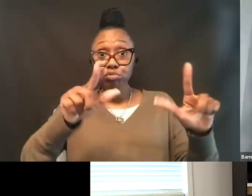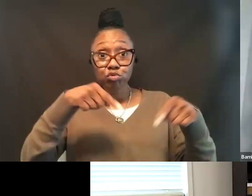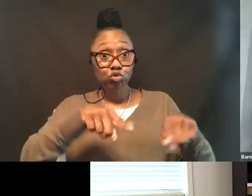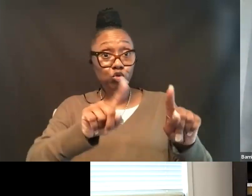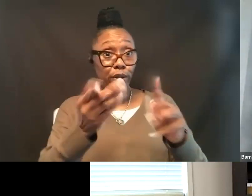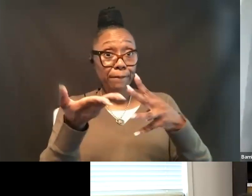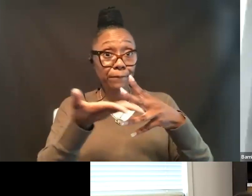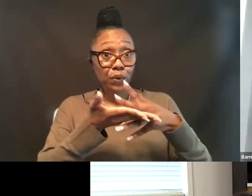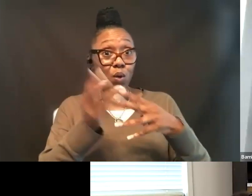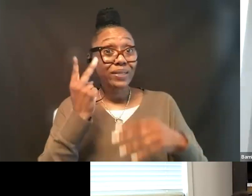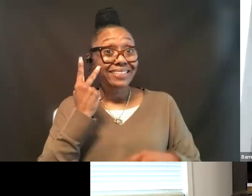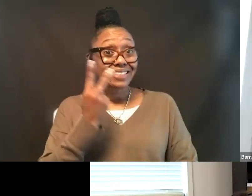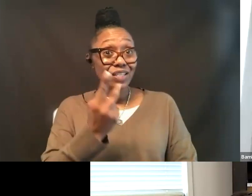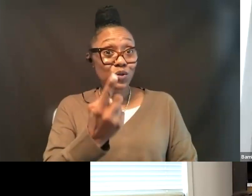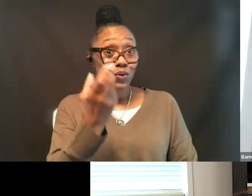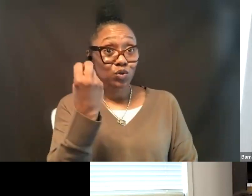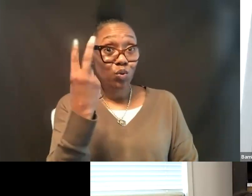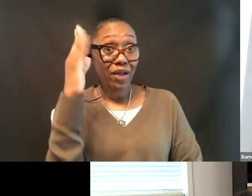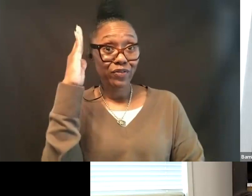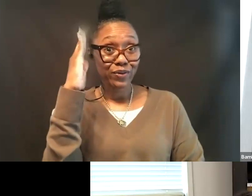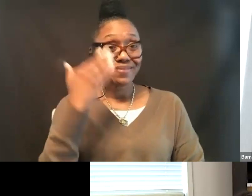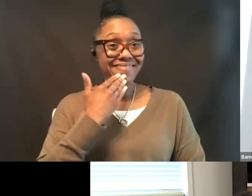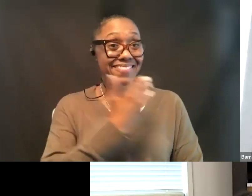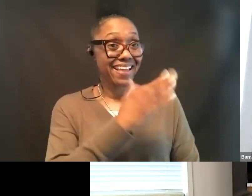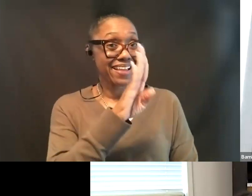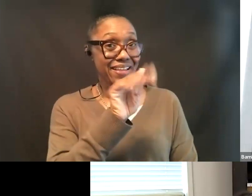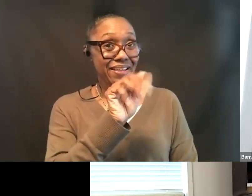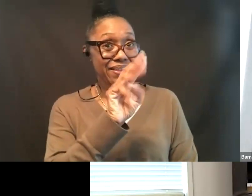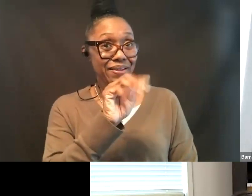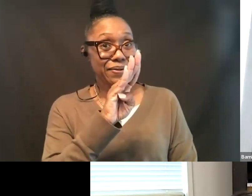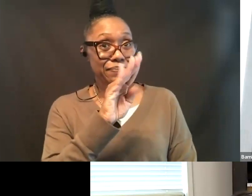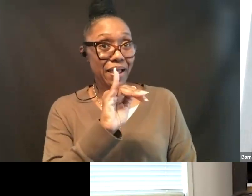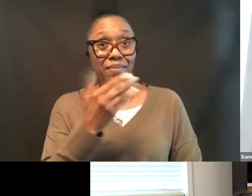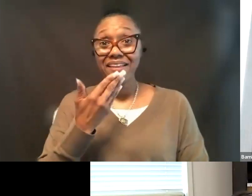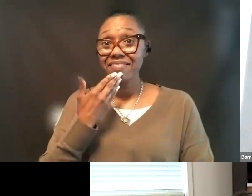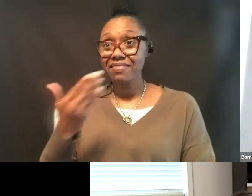See you all at noon and thanks again.